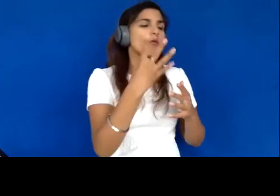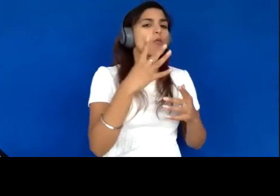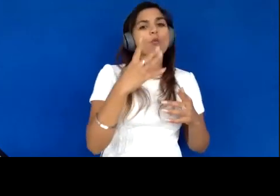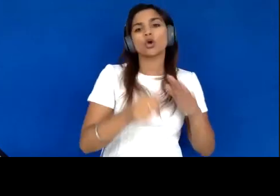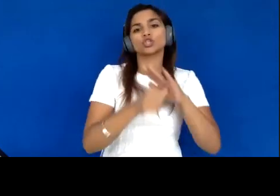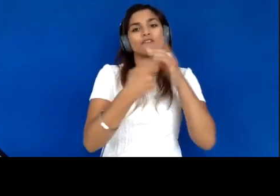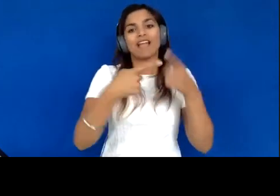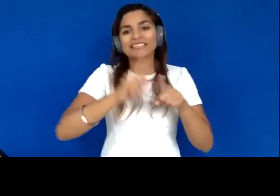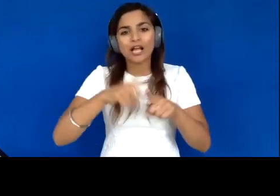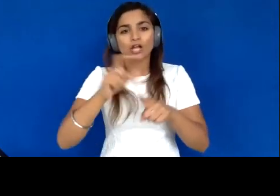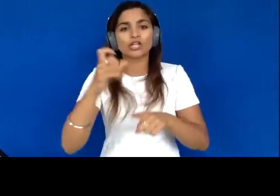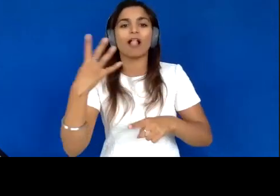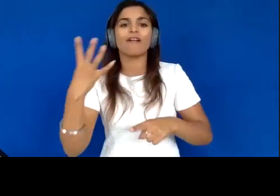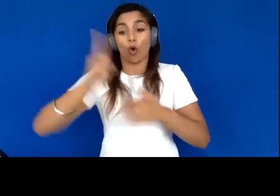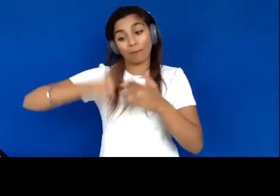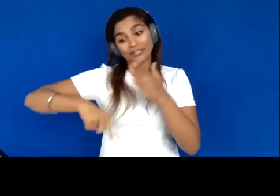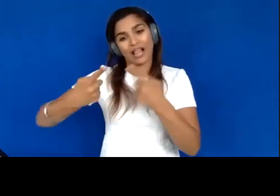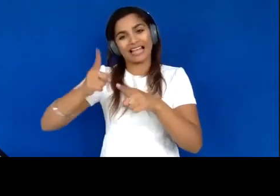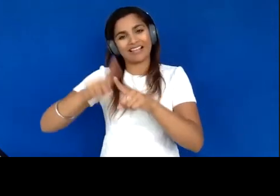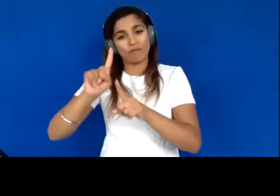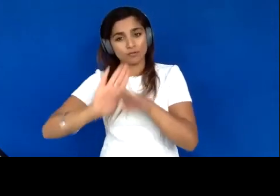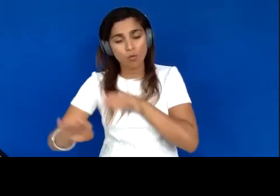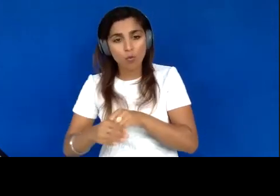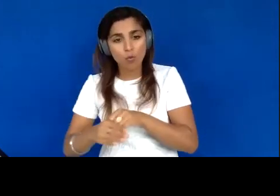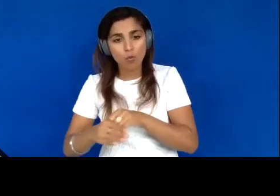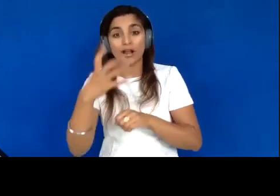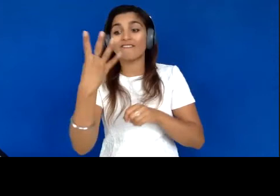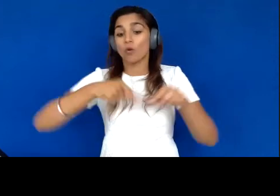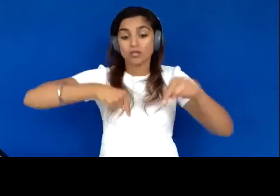executive for sport Channel Four's director of creative diversity the heads